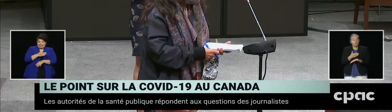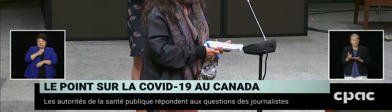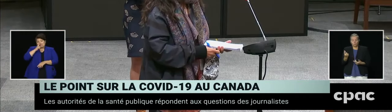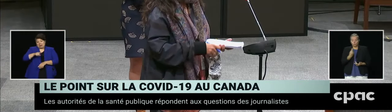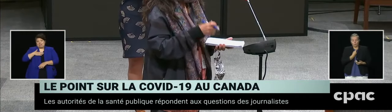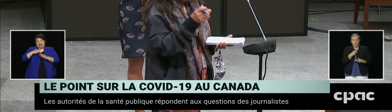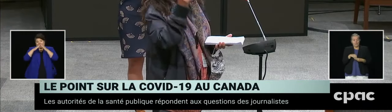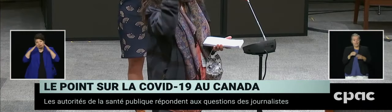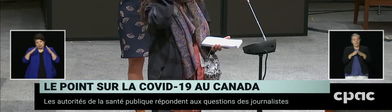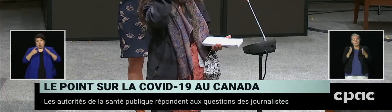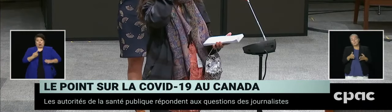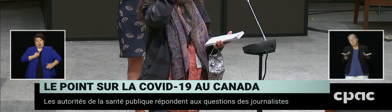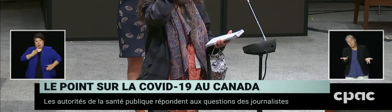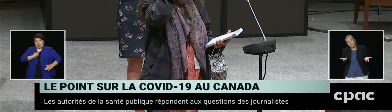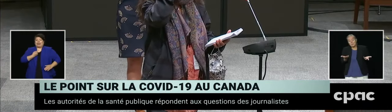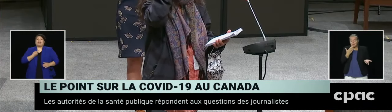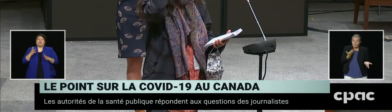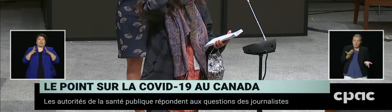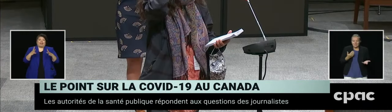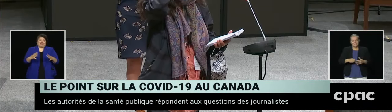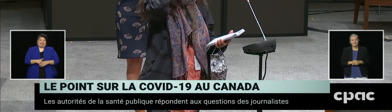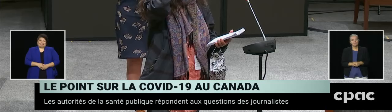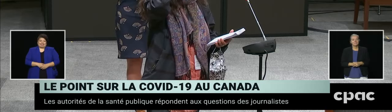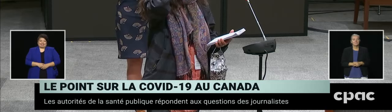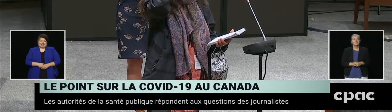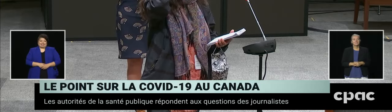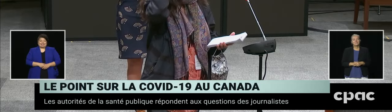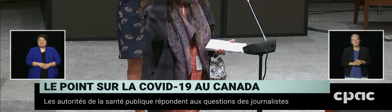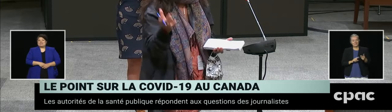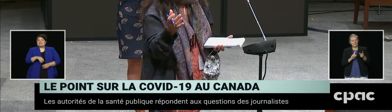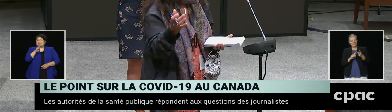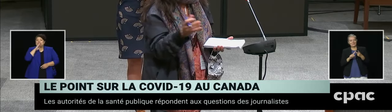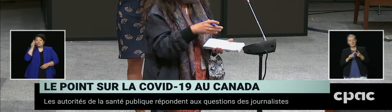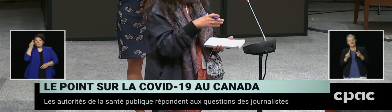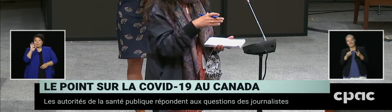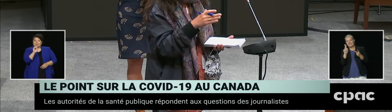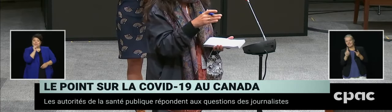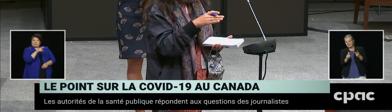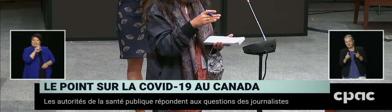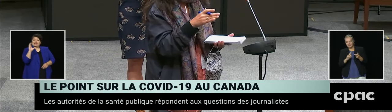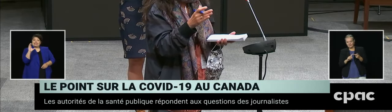ALONE.